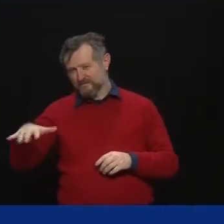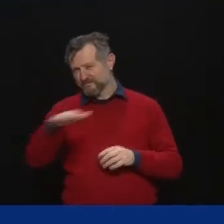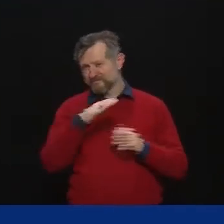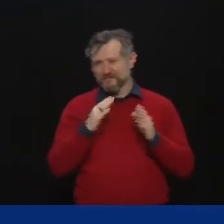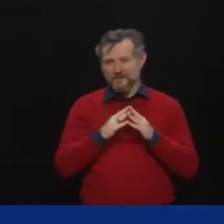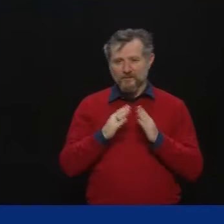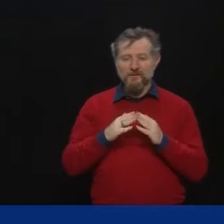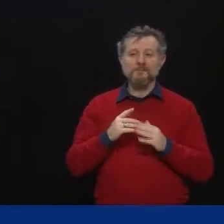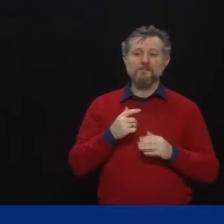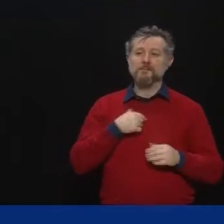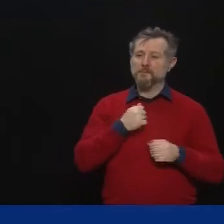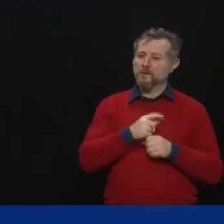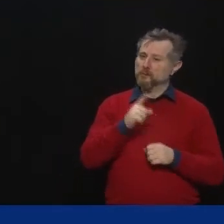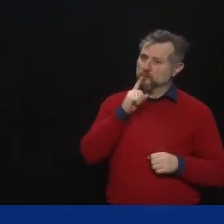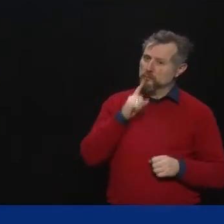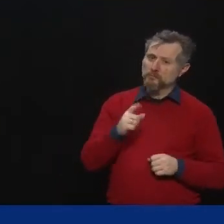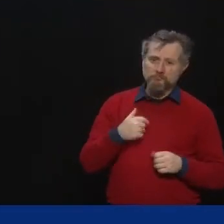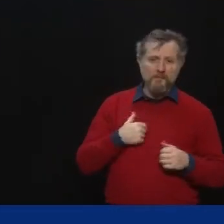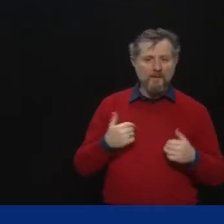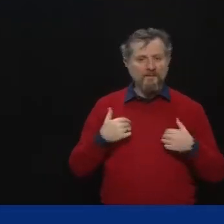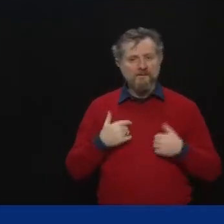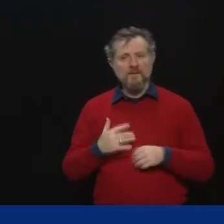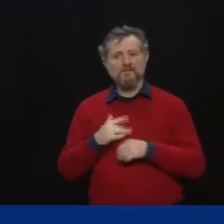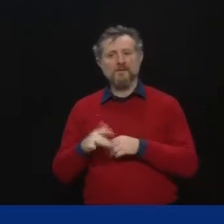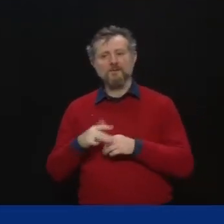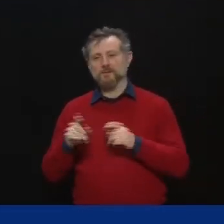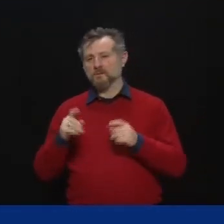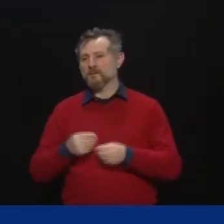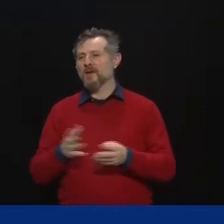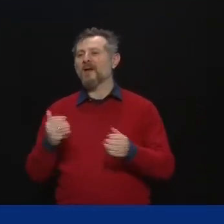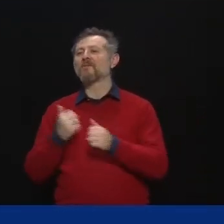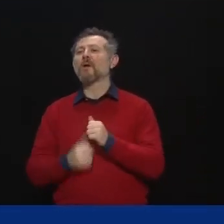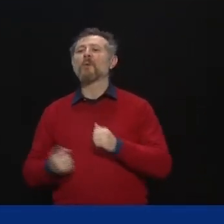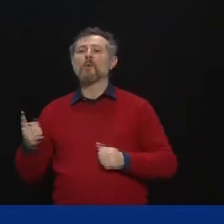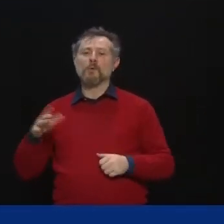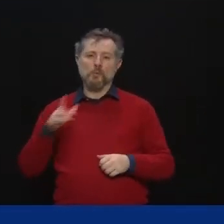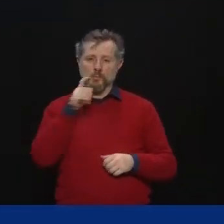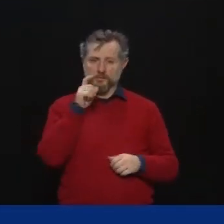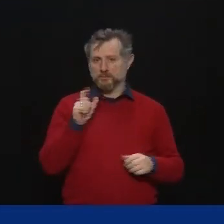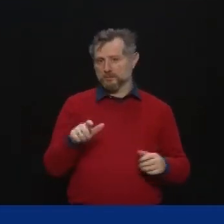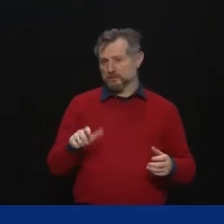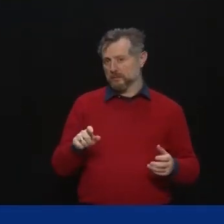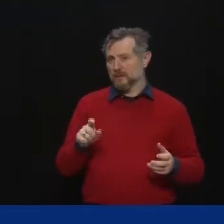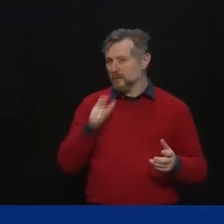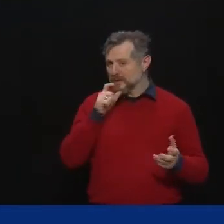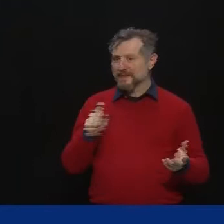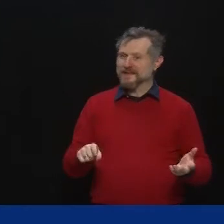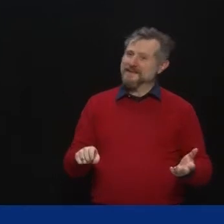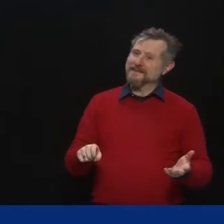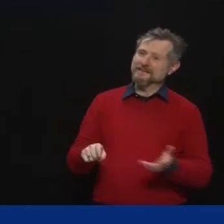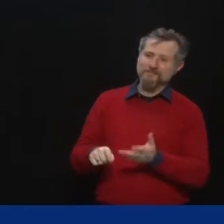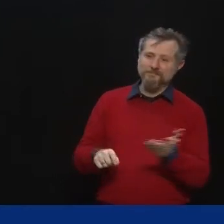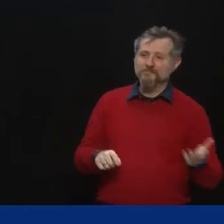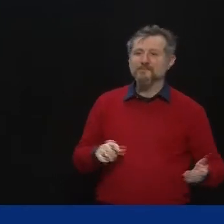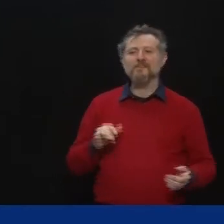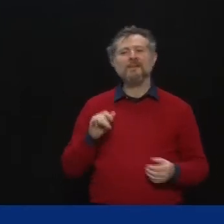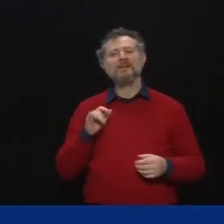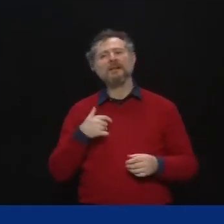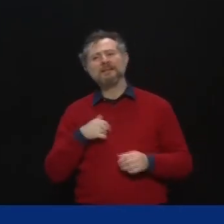I MEAN, THIS IS GOOD PROGRESS. BUT WE STILL NEED MORE AND WE NEED MORE PARTNERSHIP FROM THE FEDERAL GOVERNMENT.